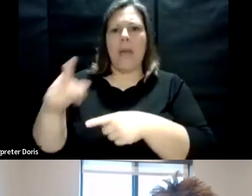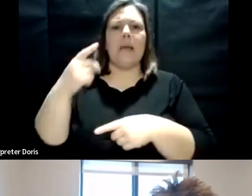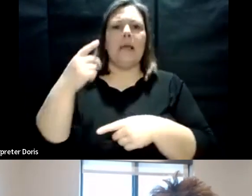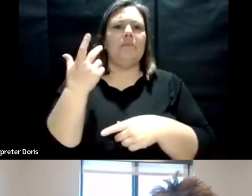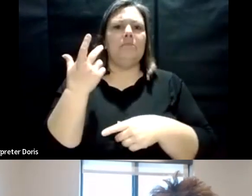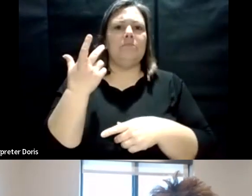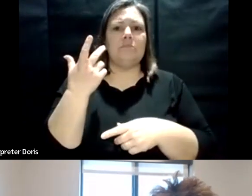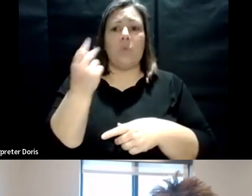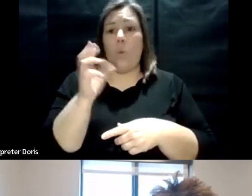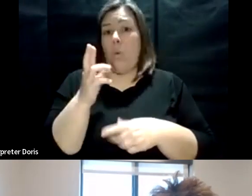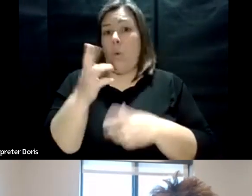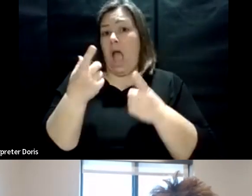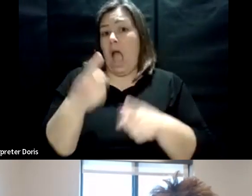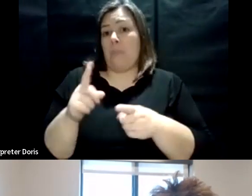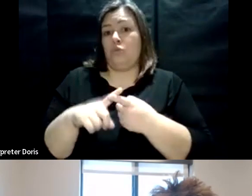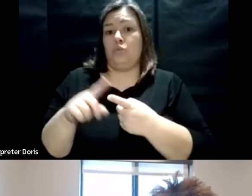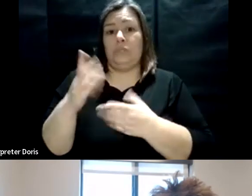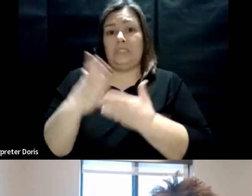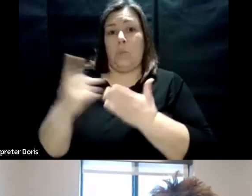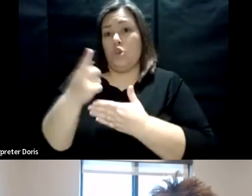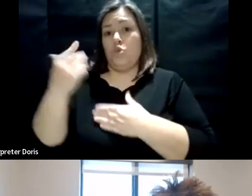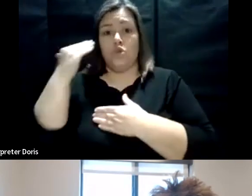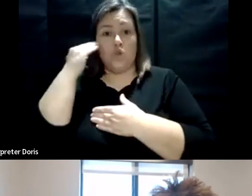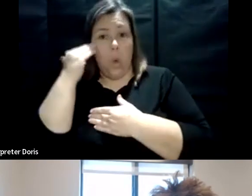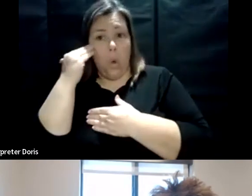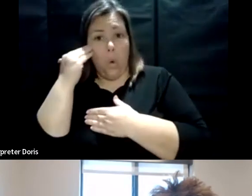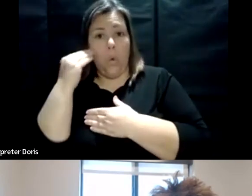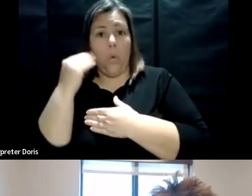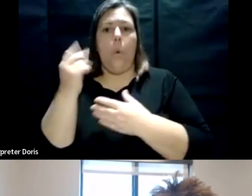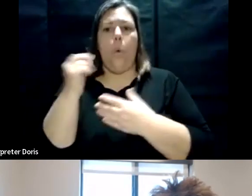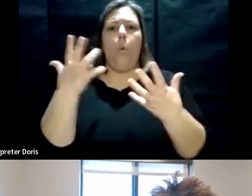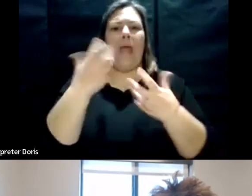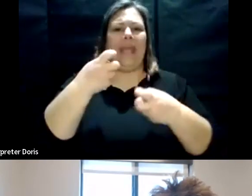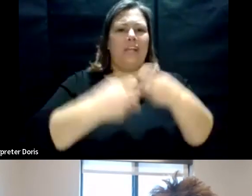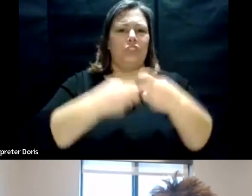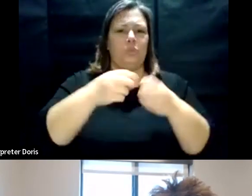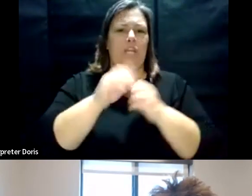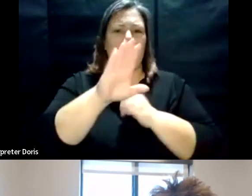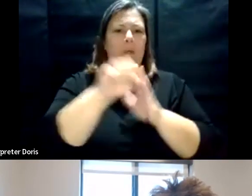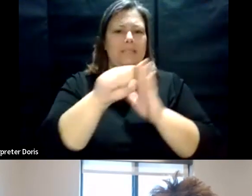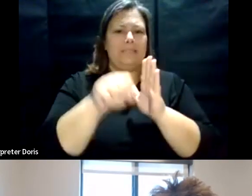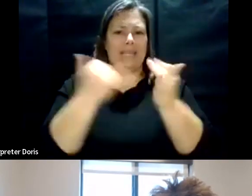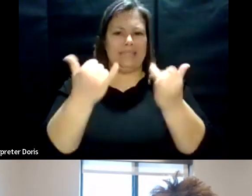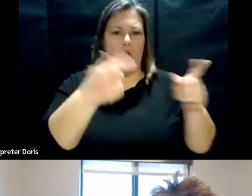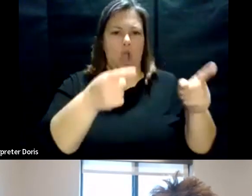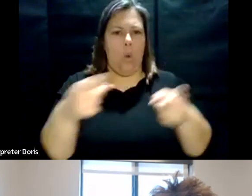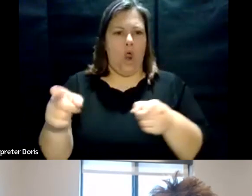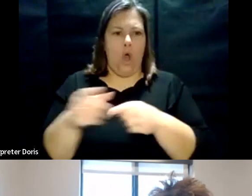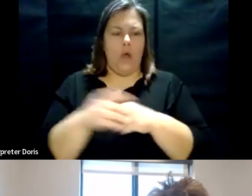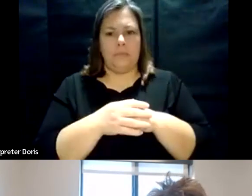In these settings